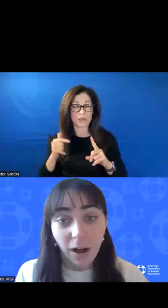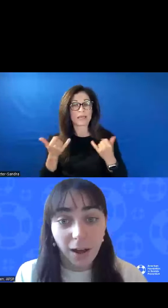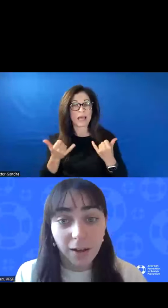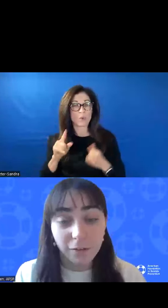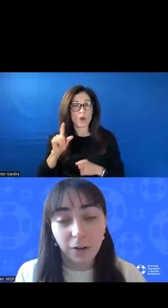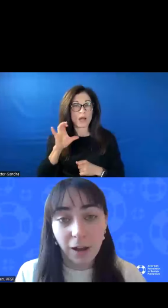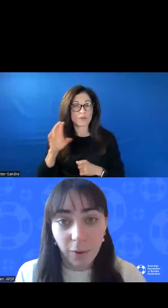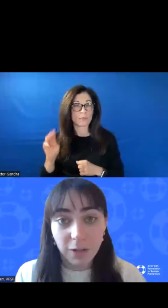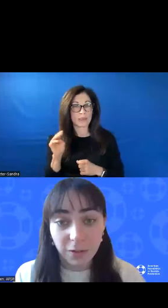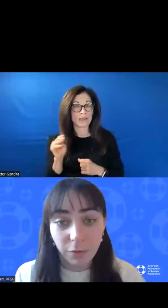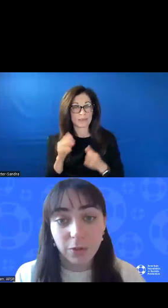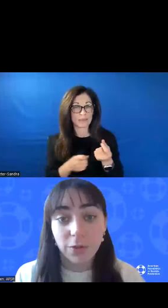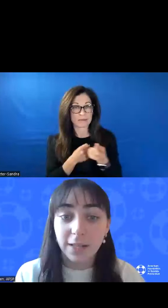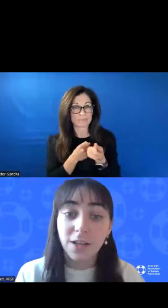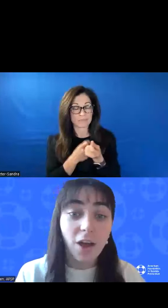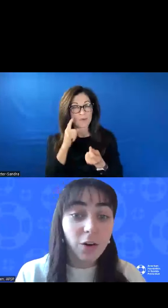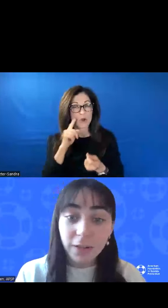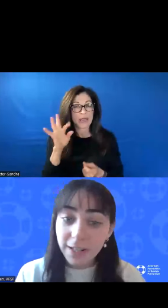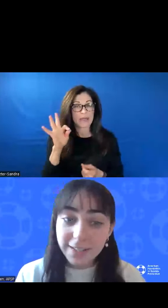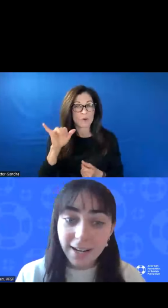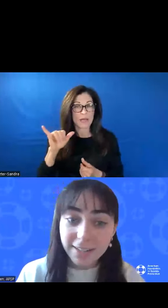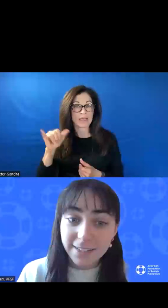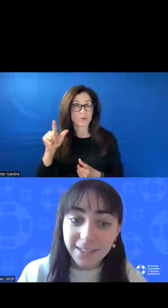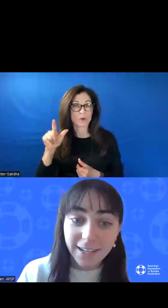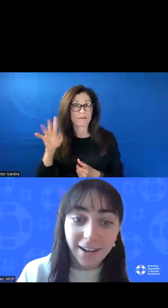YEAR. THAT IS EXCITING TO SEE